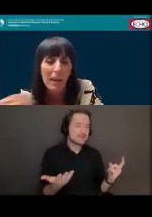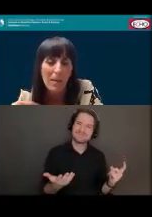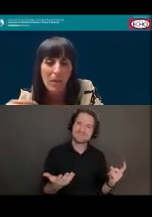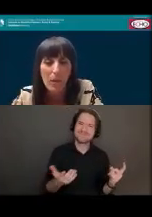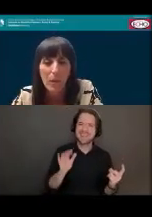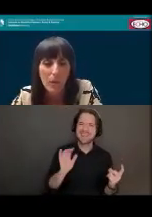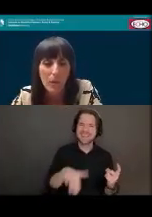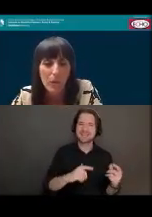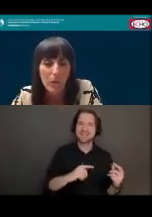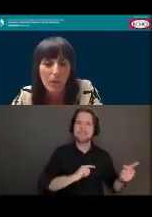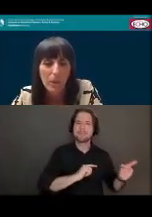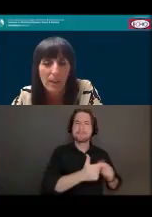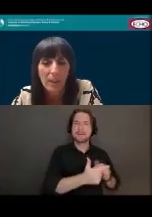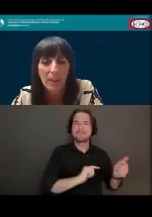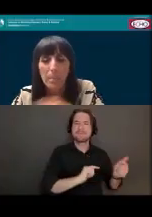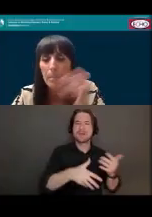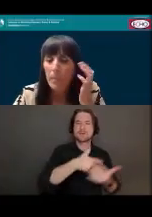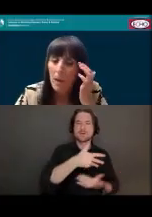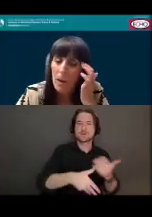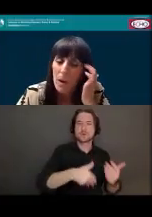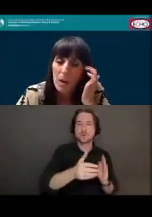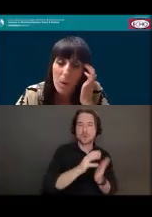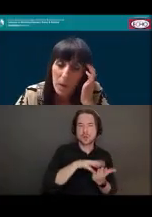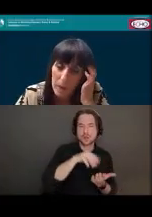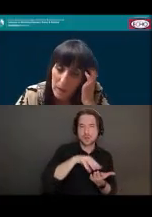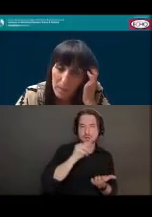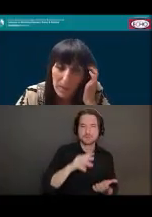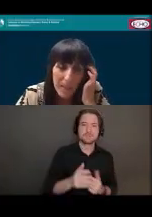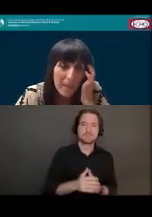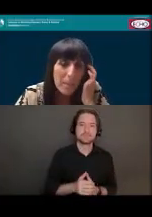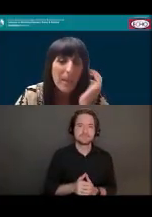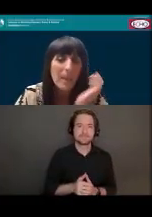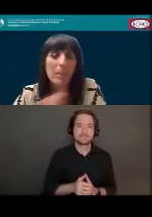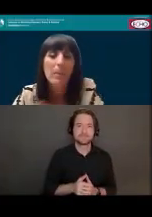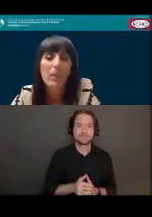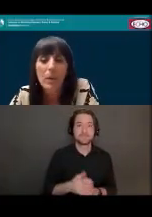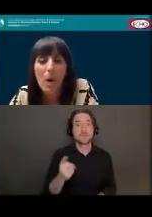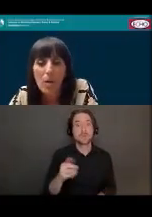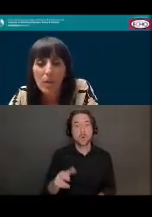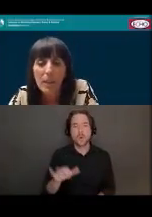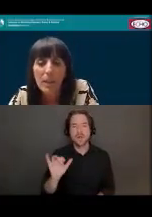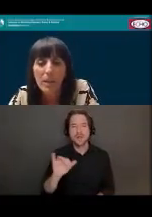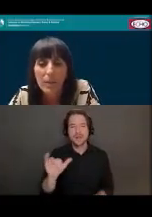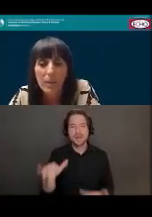and forth social learning, or playing peekaboo over and over,